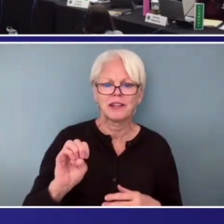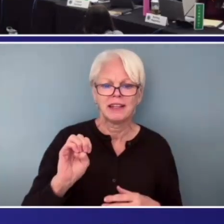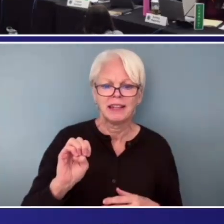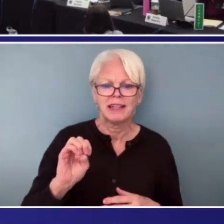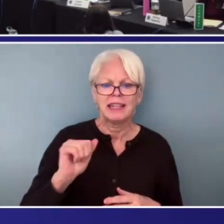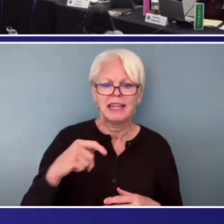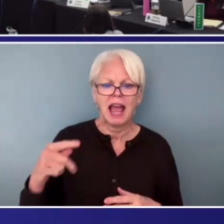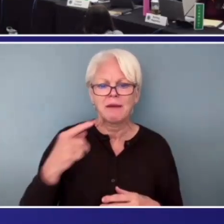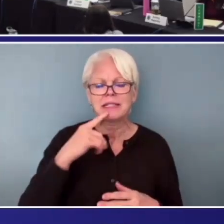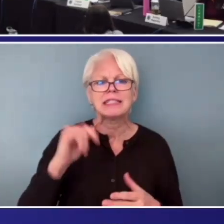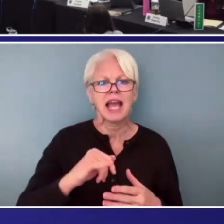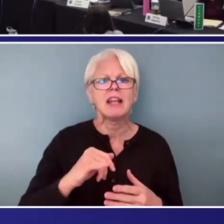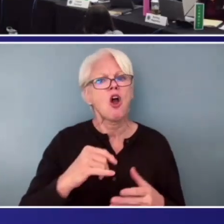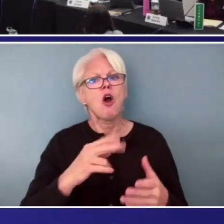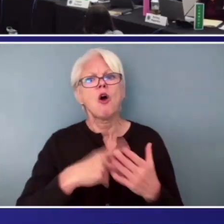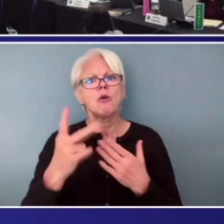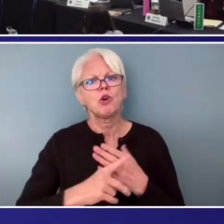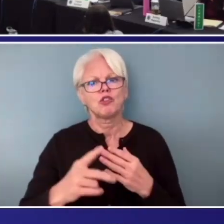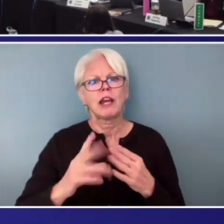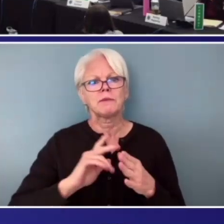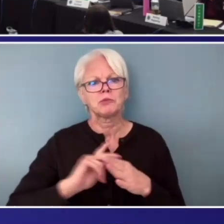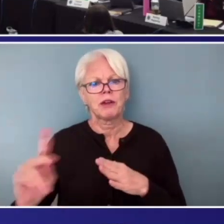professional, but it's not on the list of ten? Couldn't you argue that,